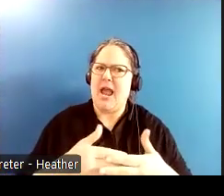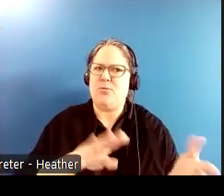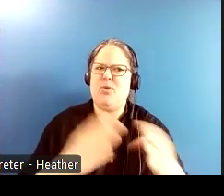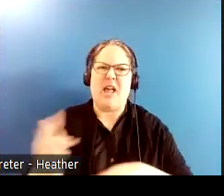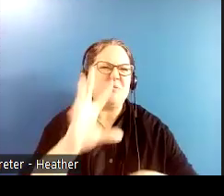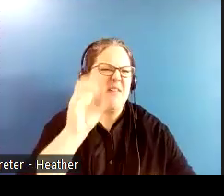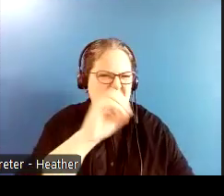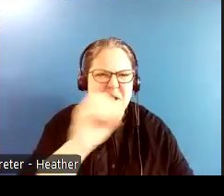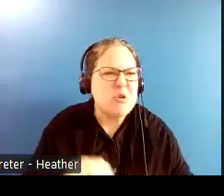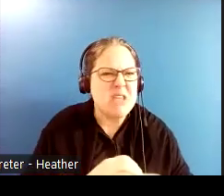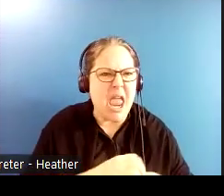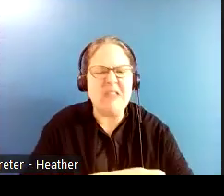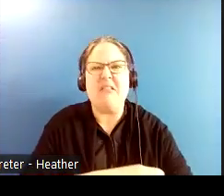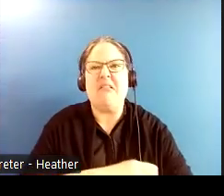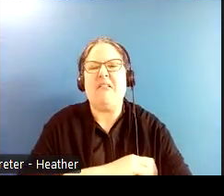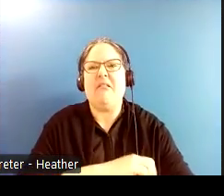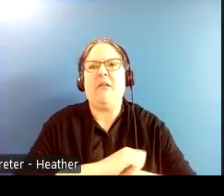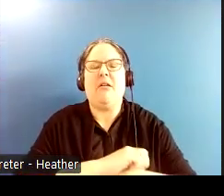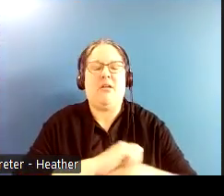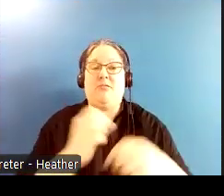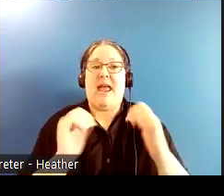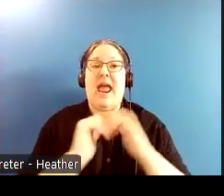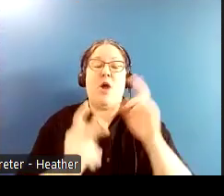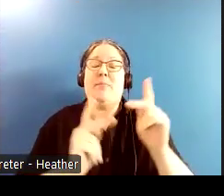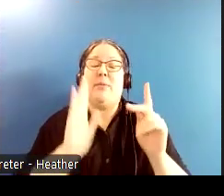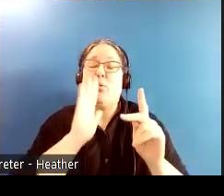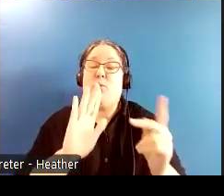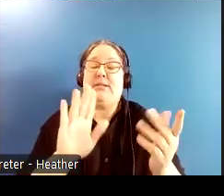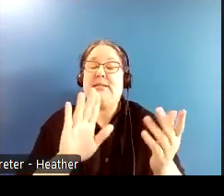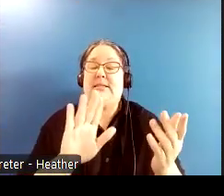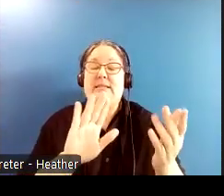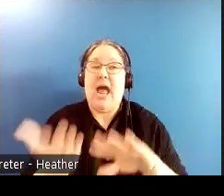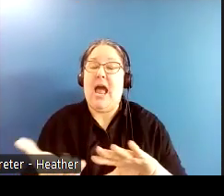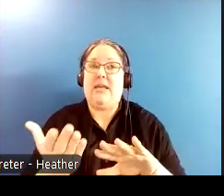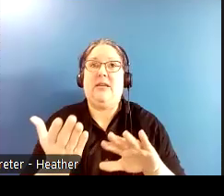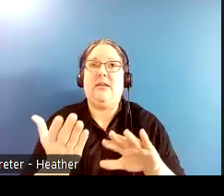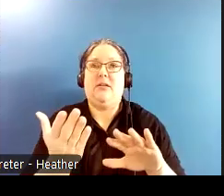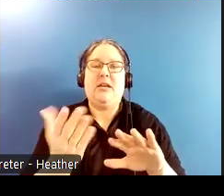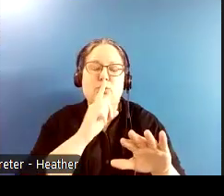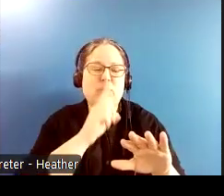Uh and the the numerous ways that a human can suffer and die are all essentially inexplicable.